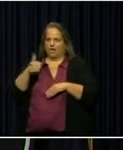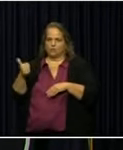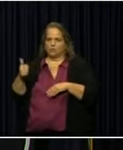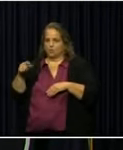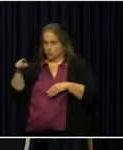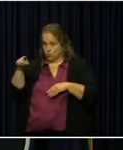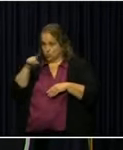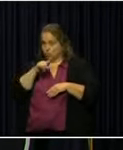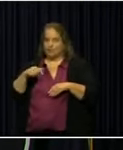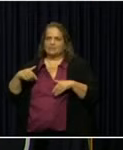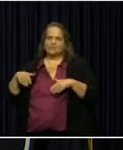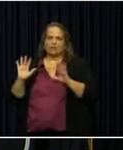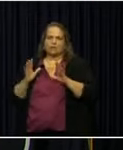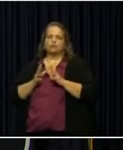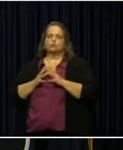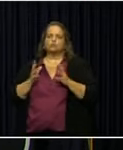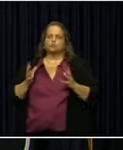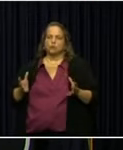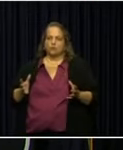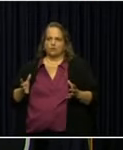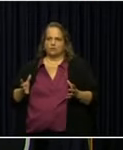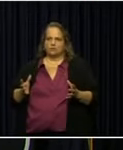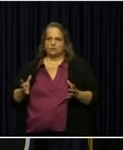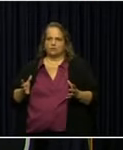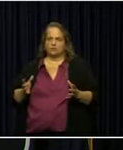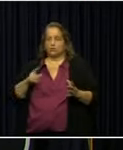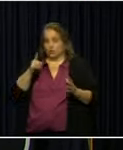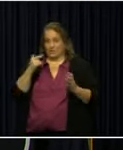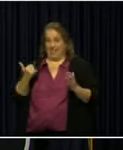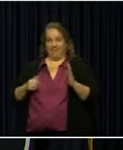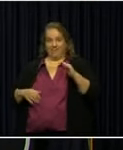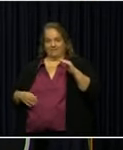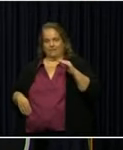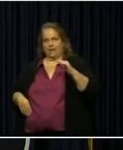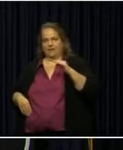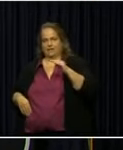YESTERDAY IS NOT OURS TO RECOVER BUT TOMORROW IS OURS TO